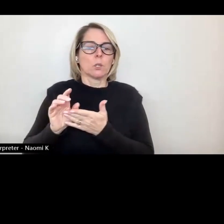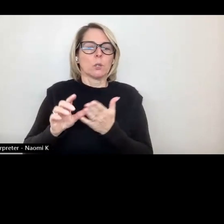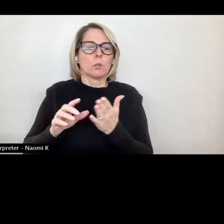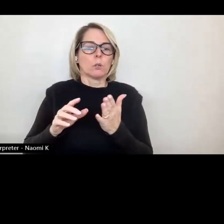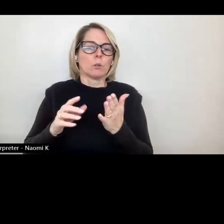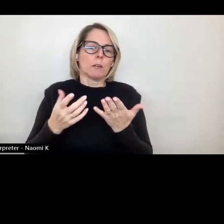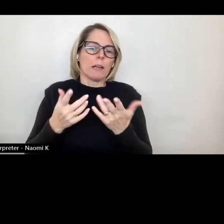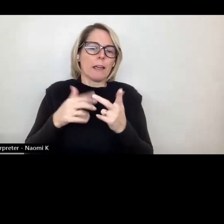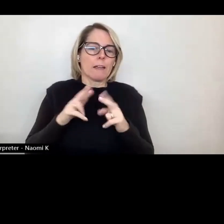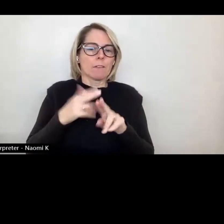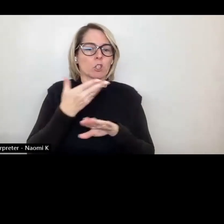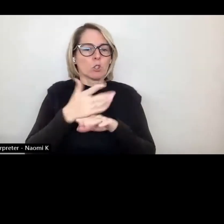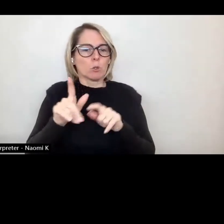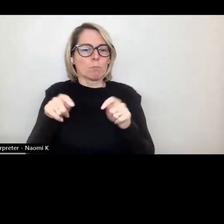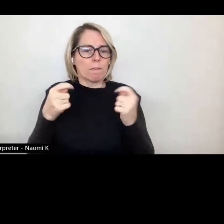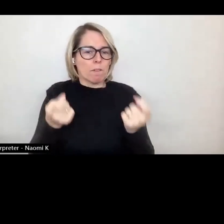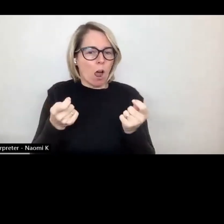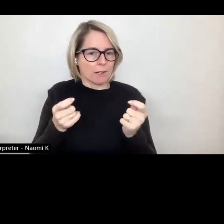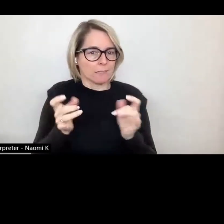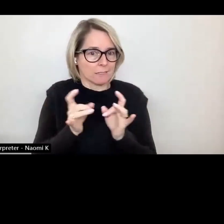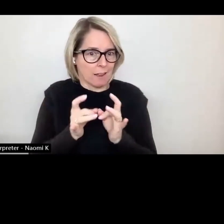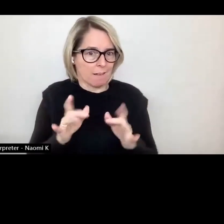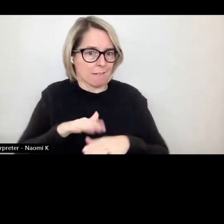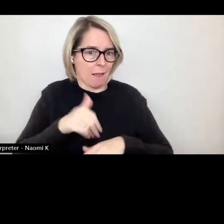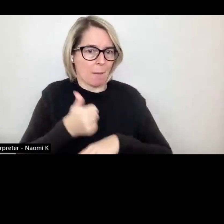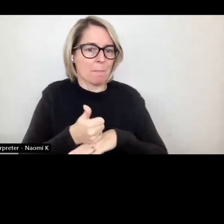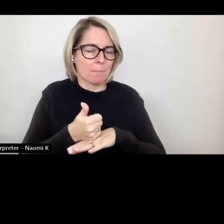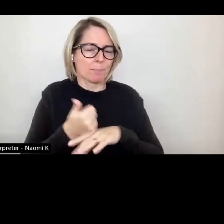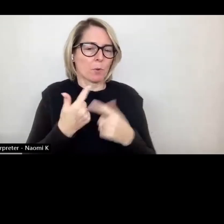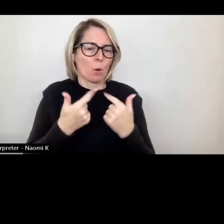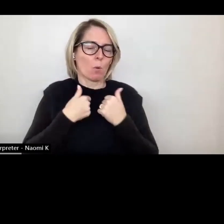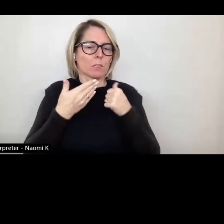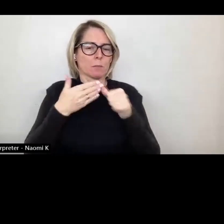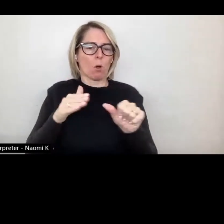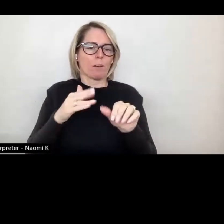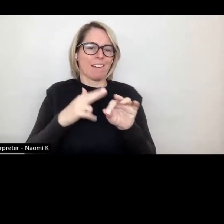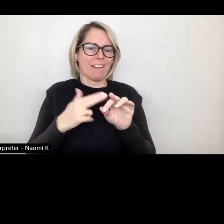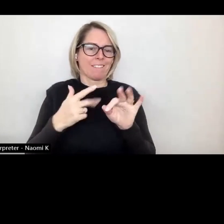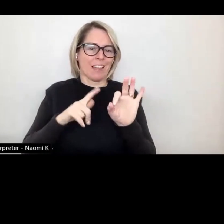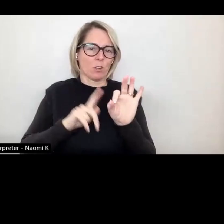There's a question about alternate tenders, are alternate tenders permitted?